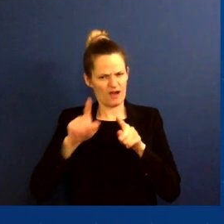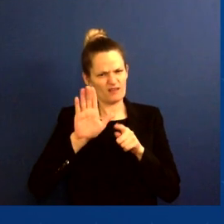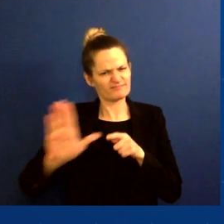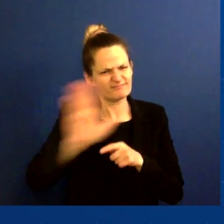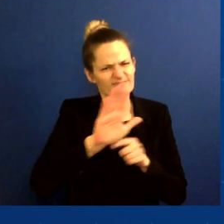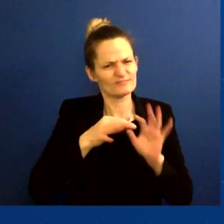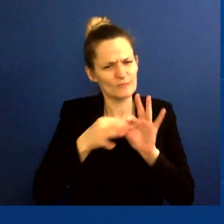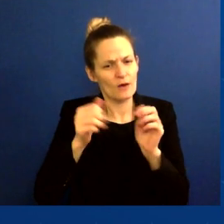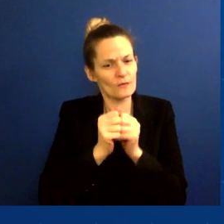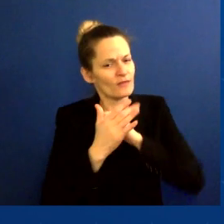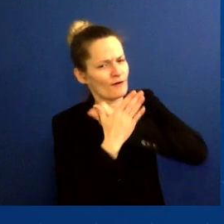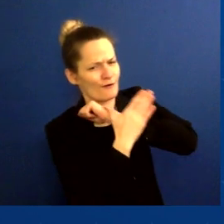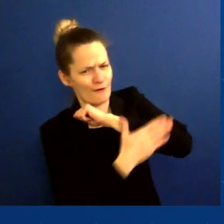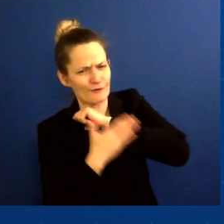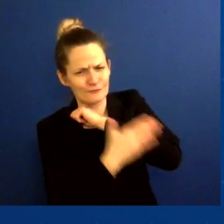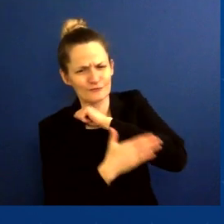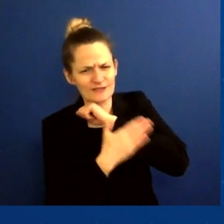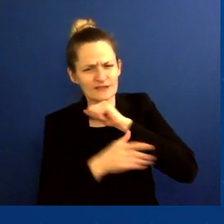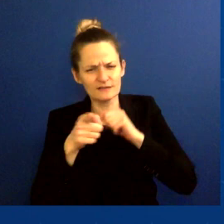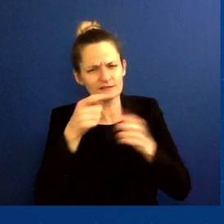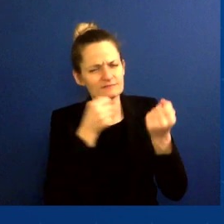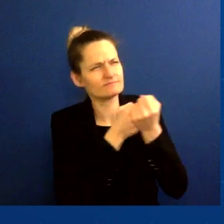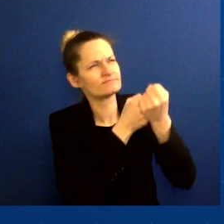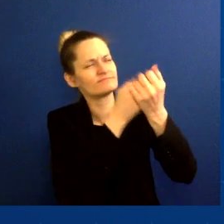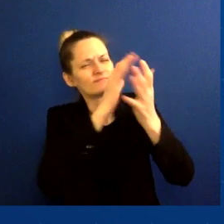because we know union workers built our nation.